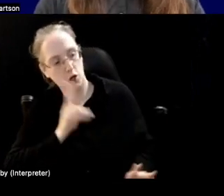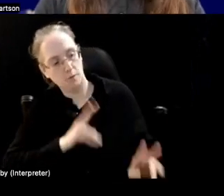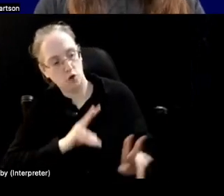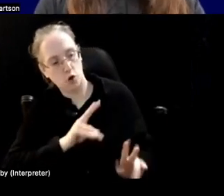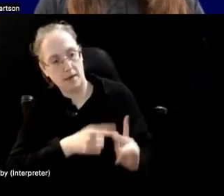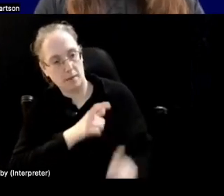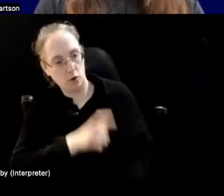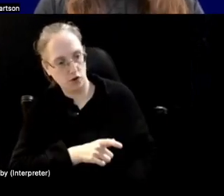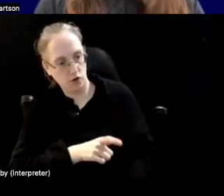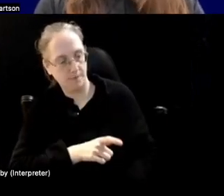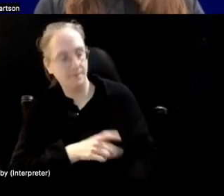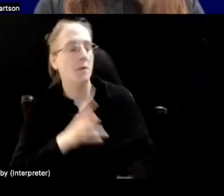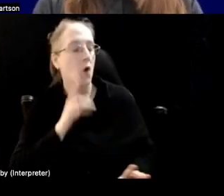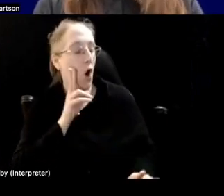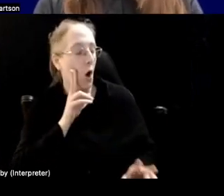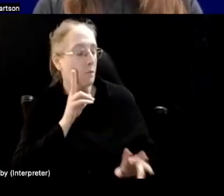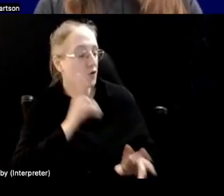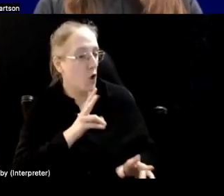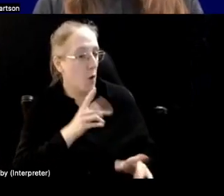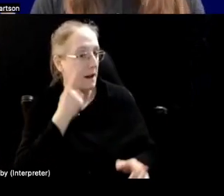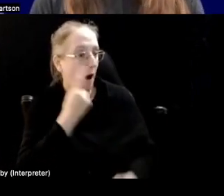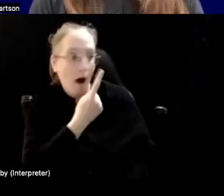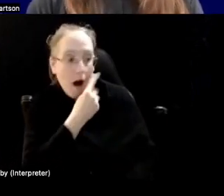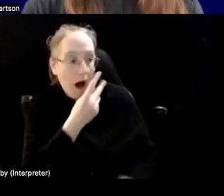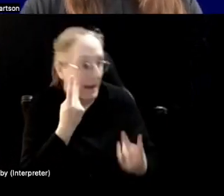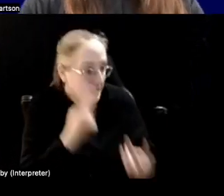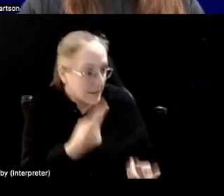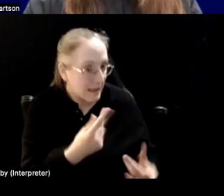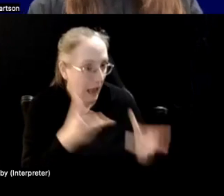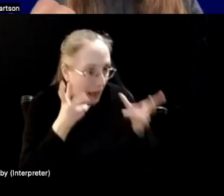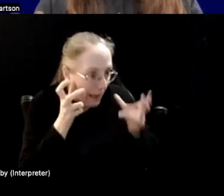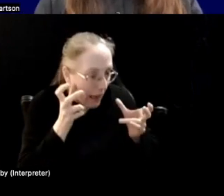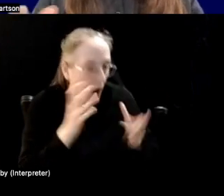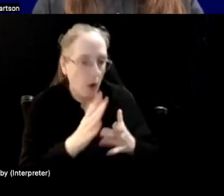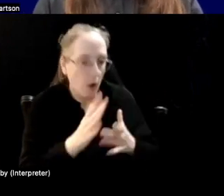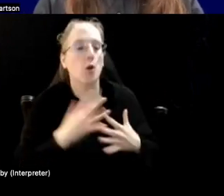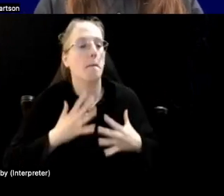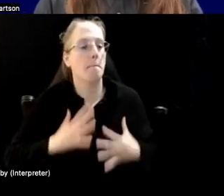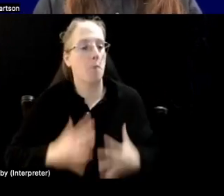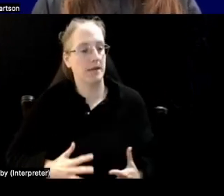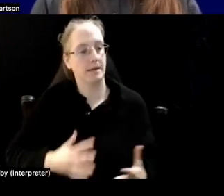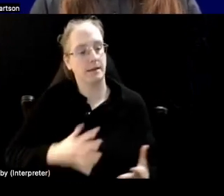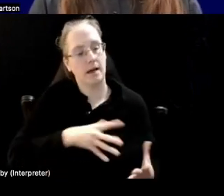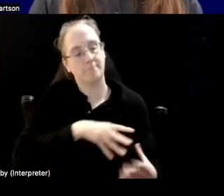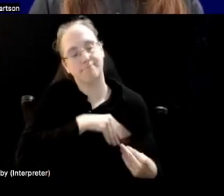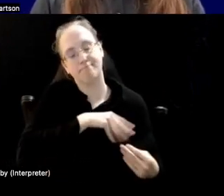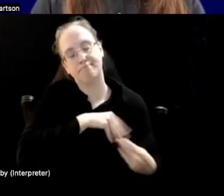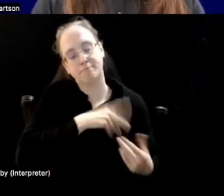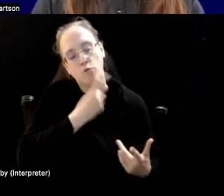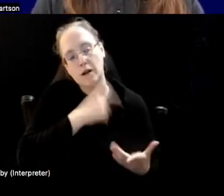I don't necessarily mean just with the eyes and the ears, but I mean with the body as well. They